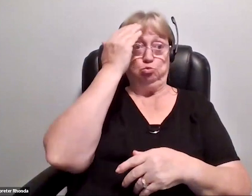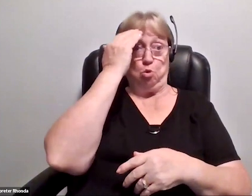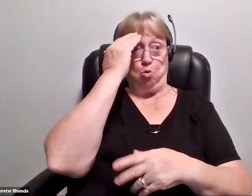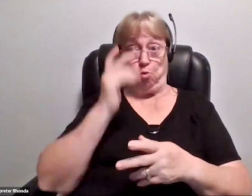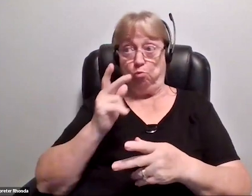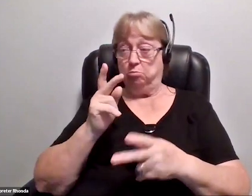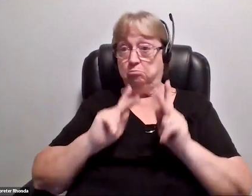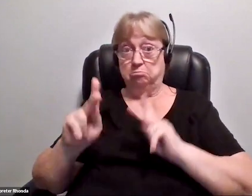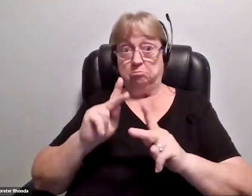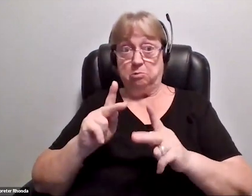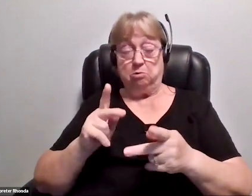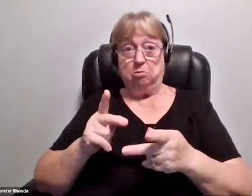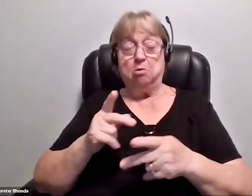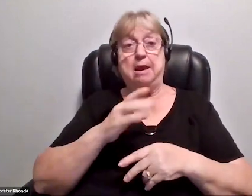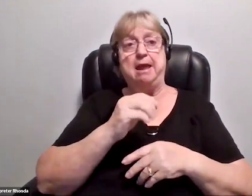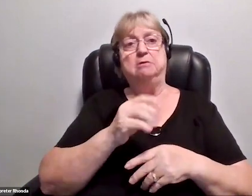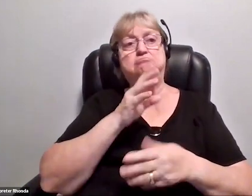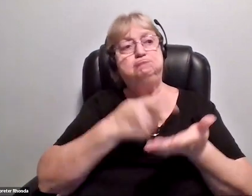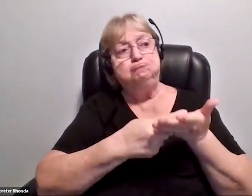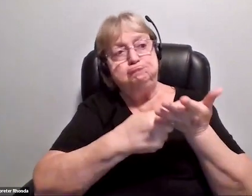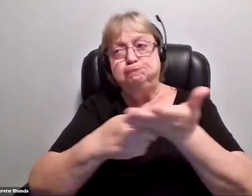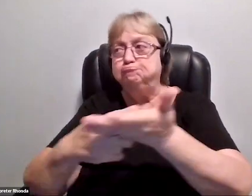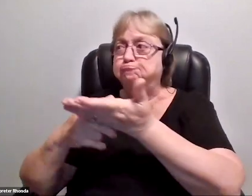and talking to others about science.